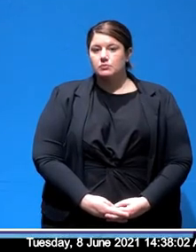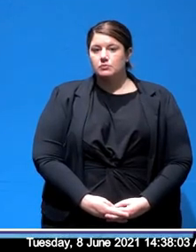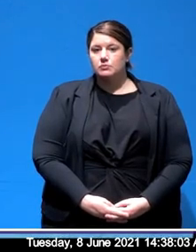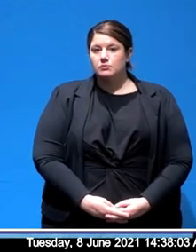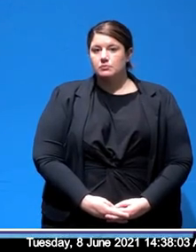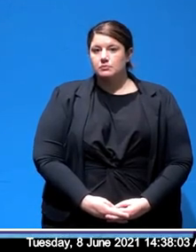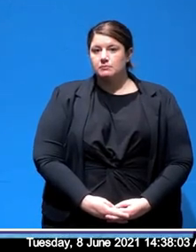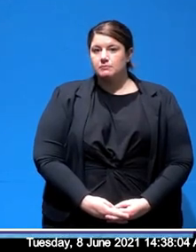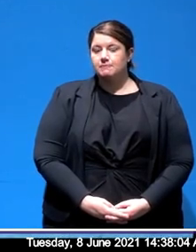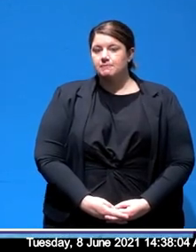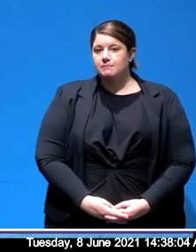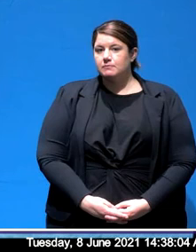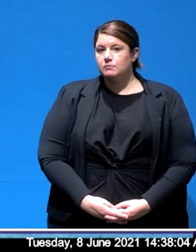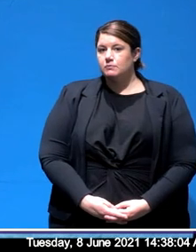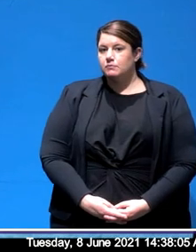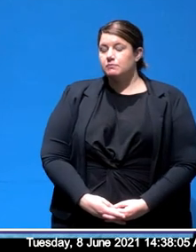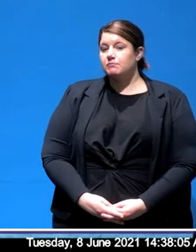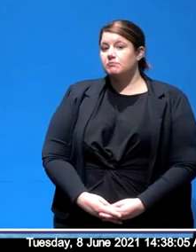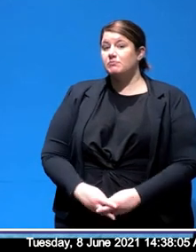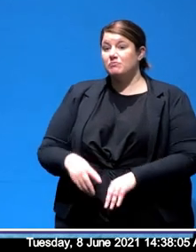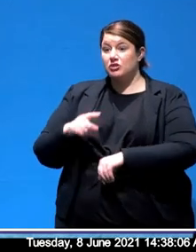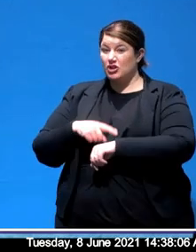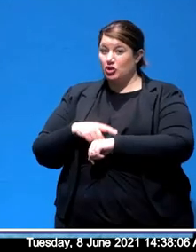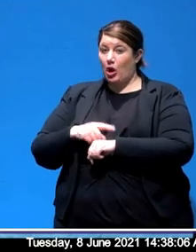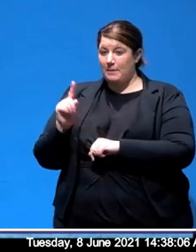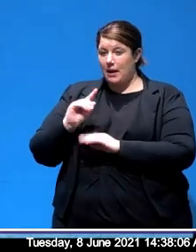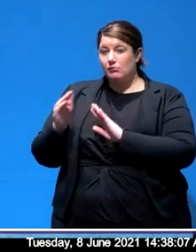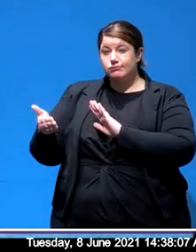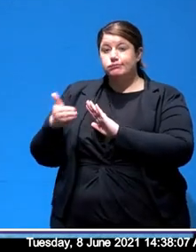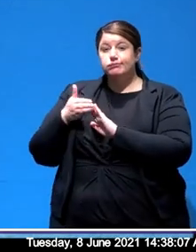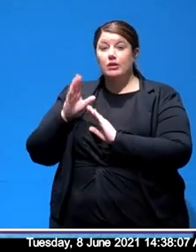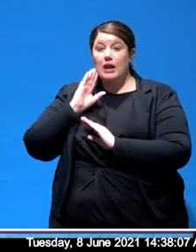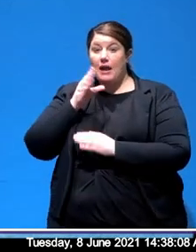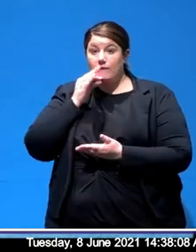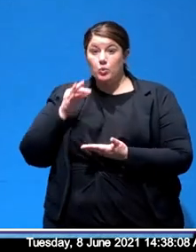I understand it's around break time. If this is a convenient time?